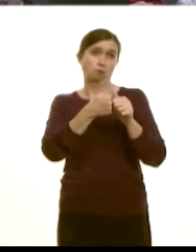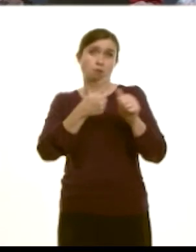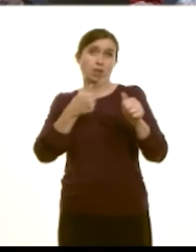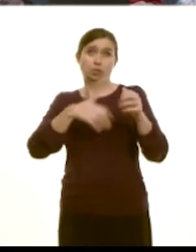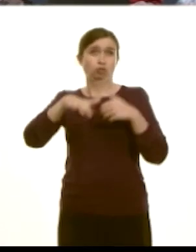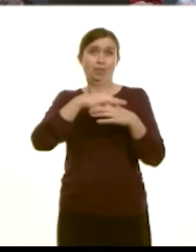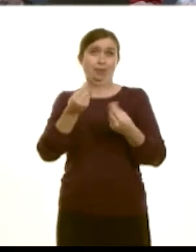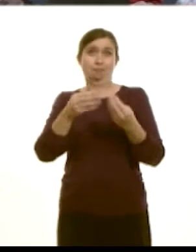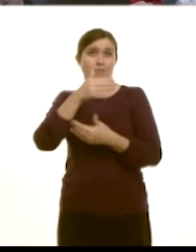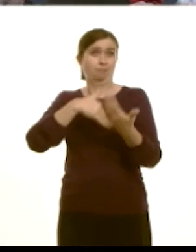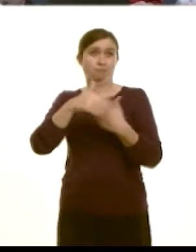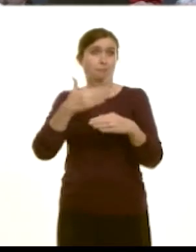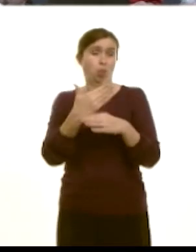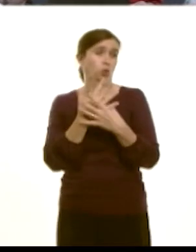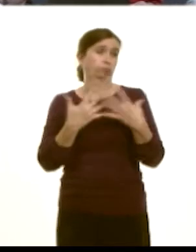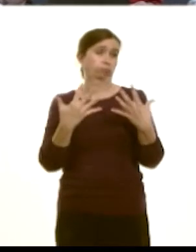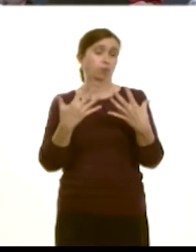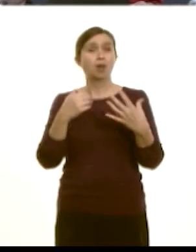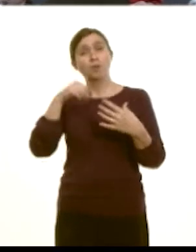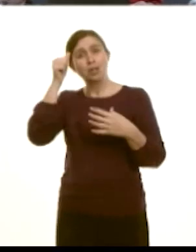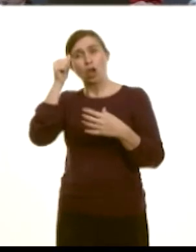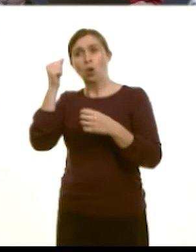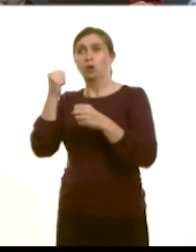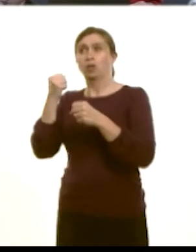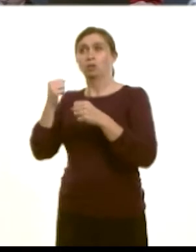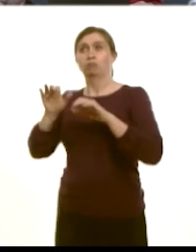We also know that the number of overnight trips made by GB residents to Wales was up